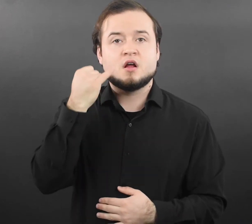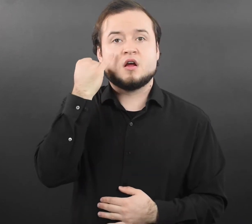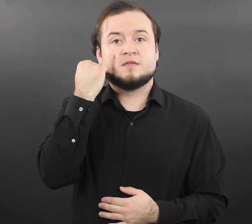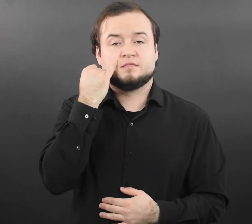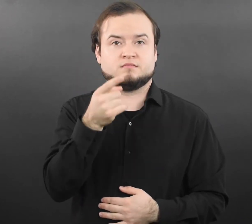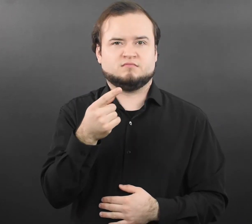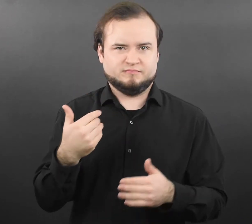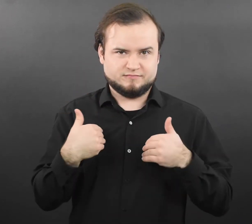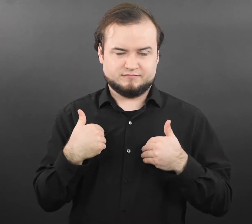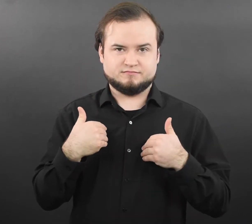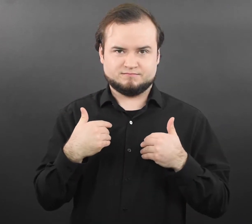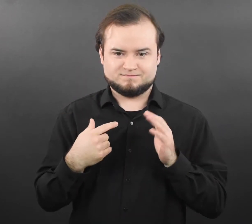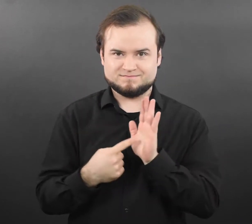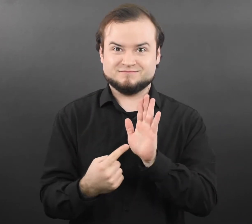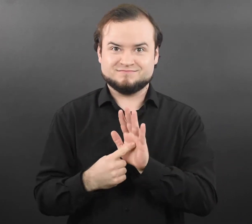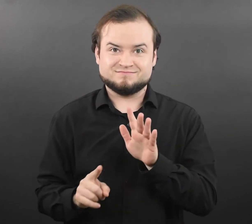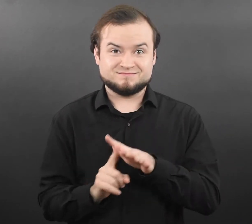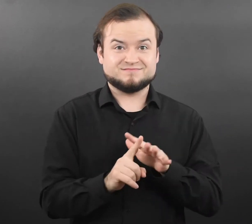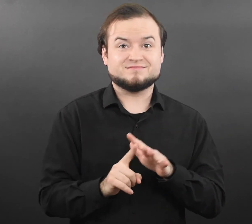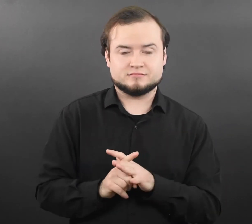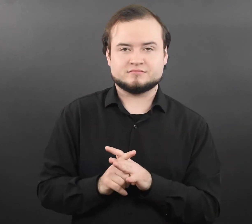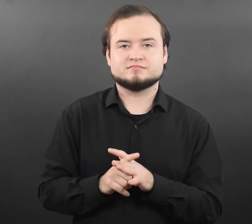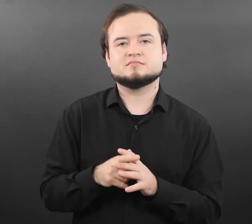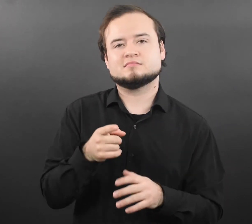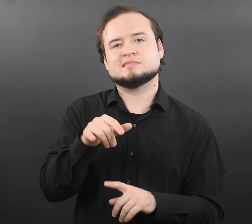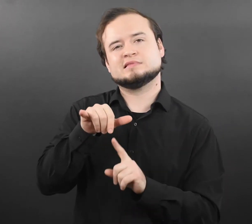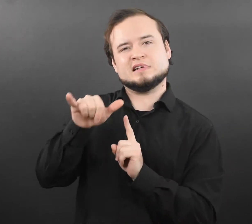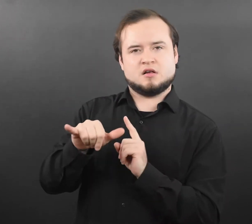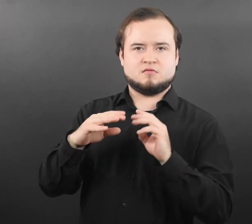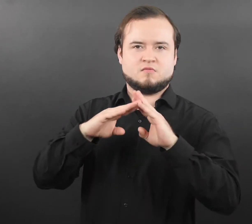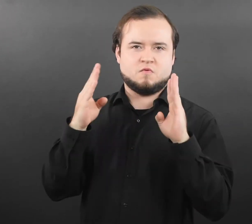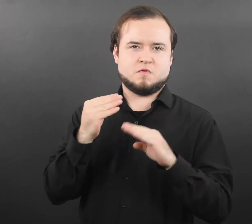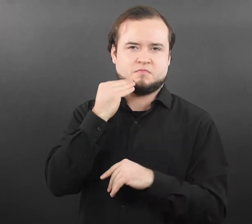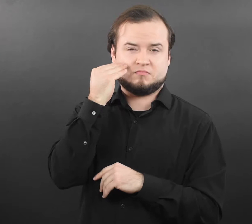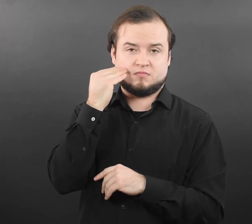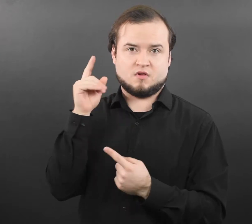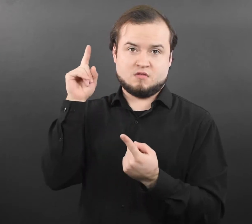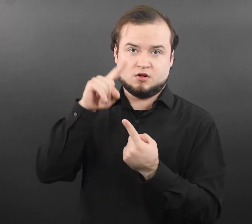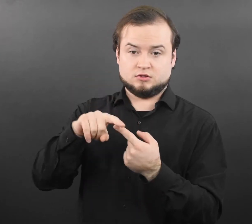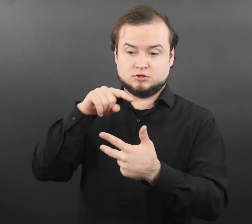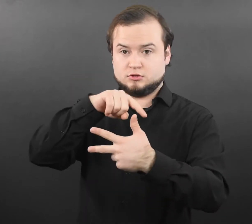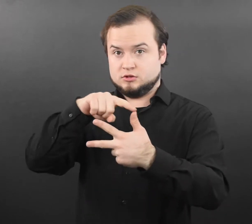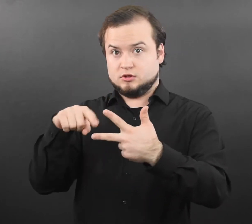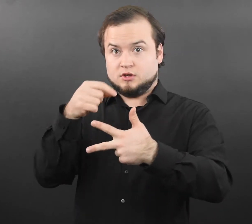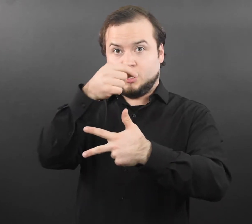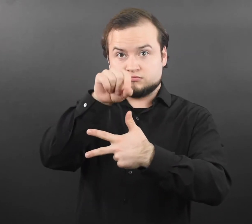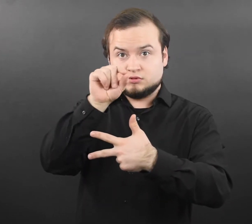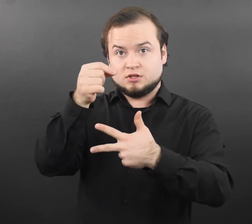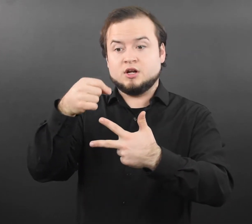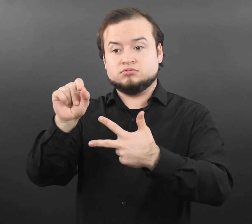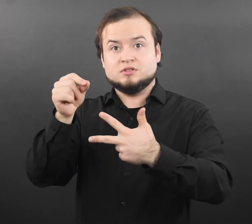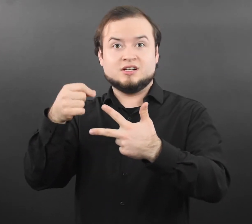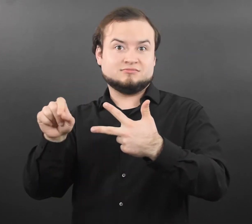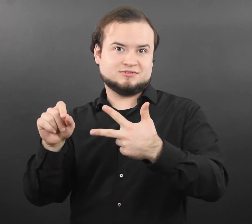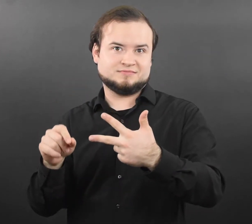If you have symptoms: ▪ Stay home until all three of these things are true: ▪